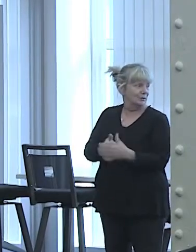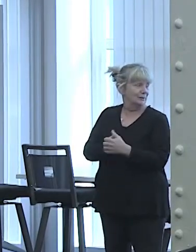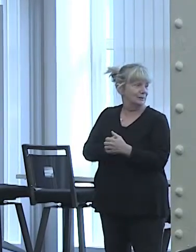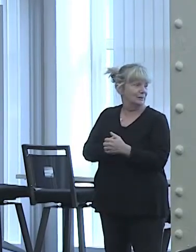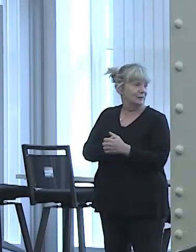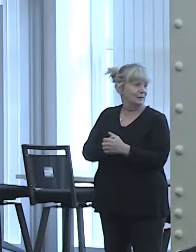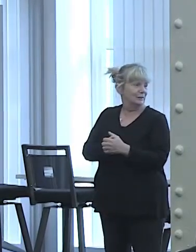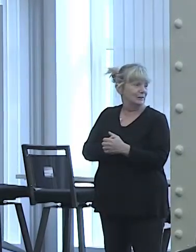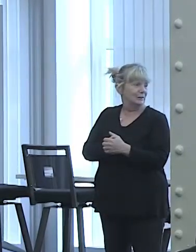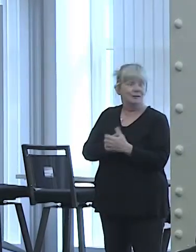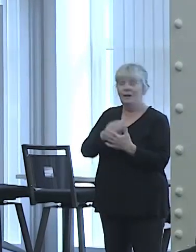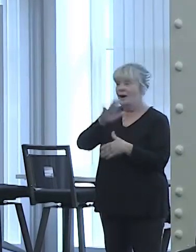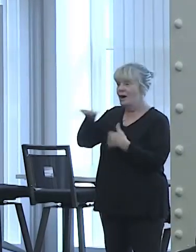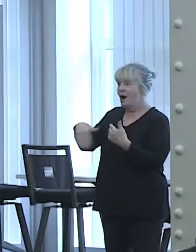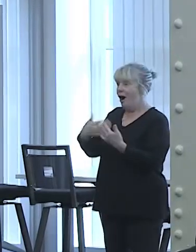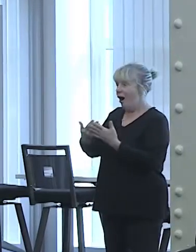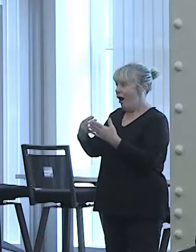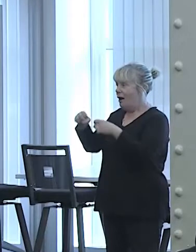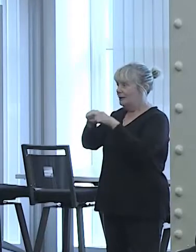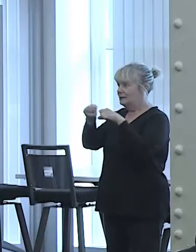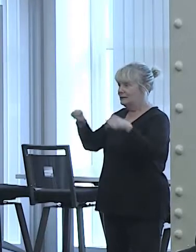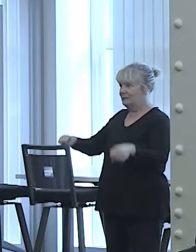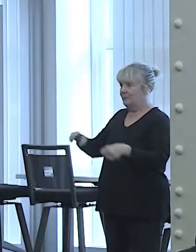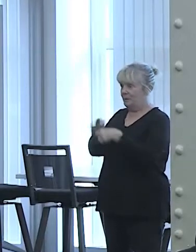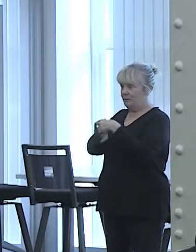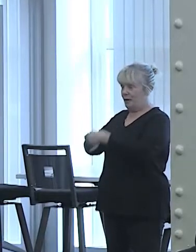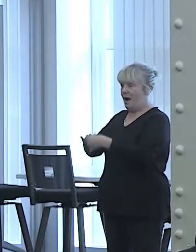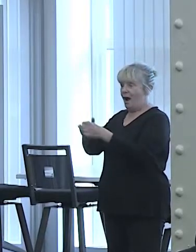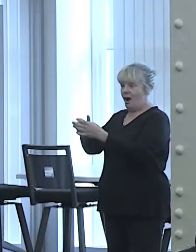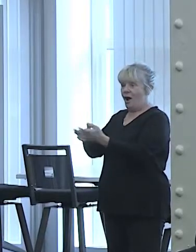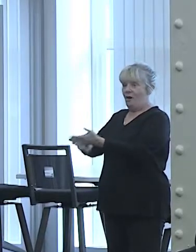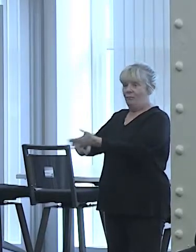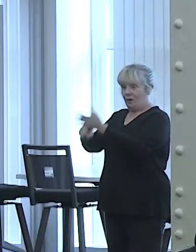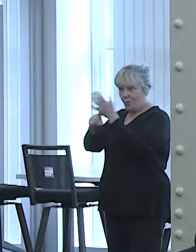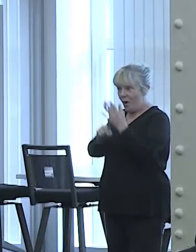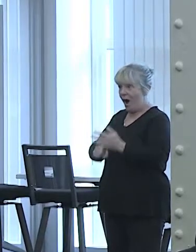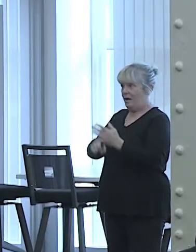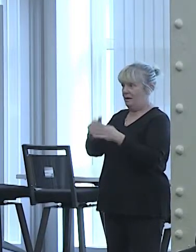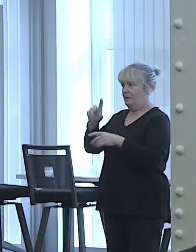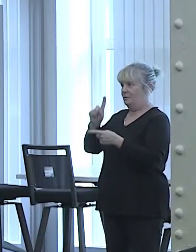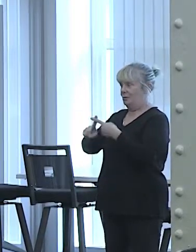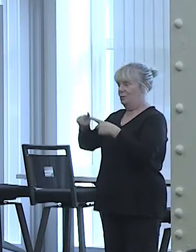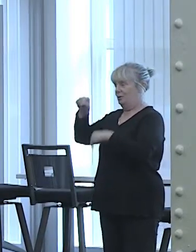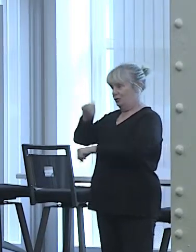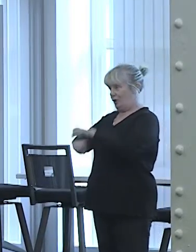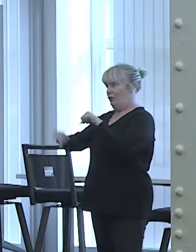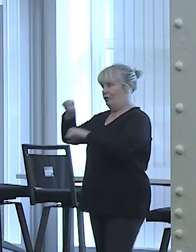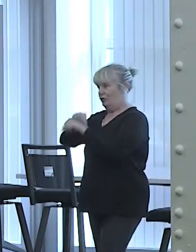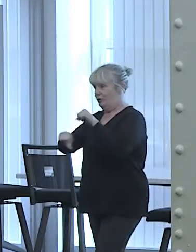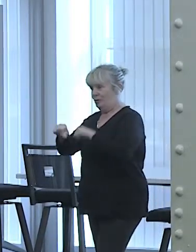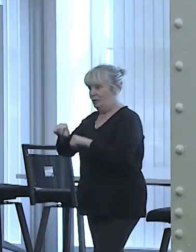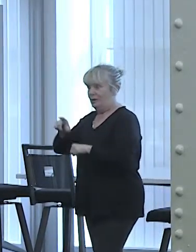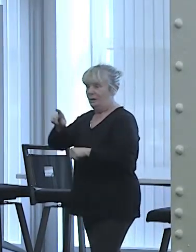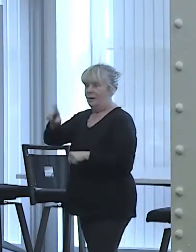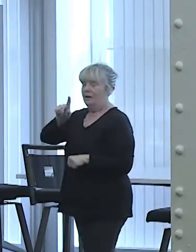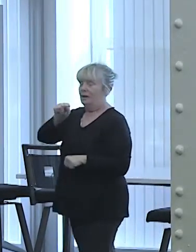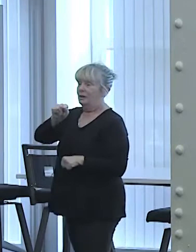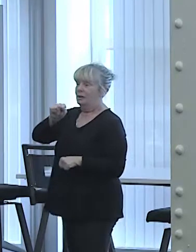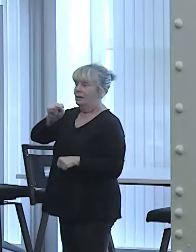All systems of oppression are necessary for and dependent on one another. You cannot have trans misogyny without able-ism.